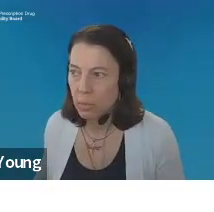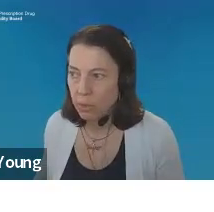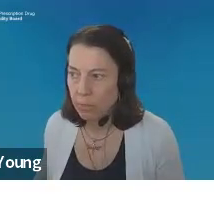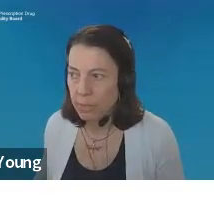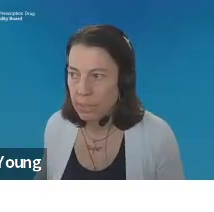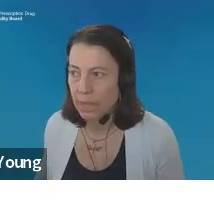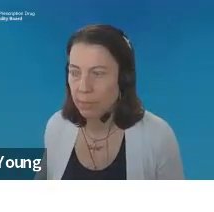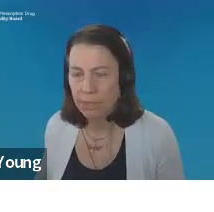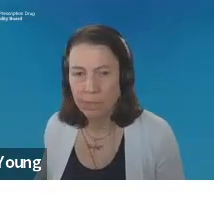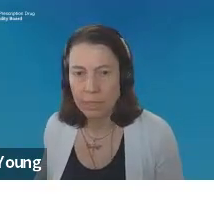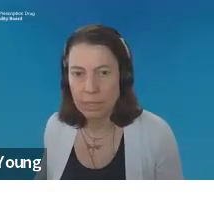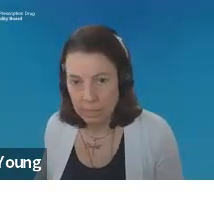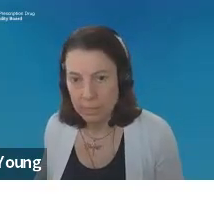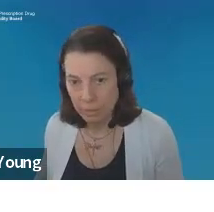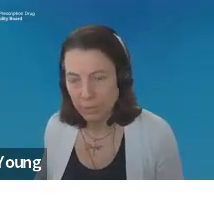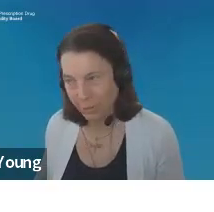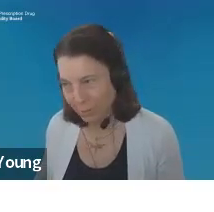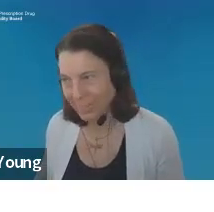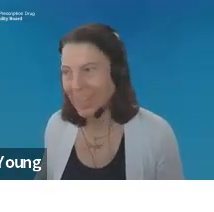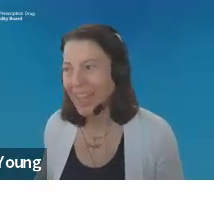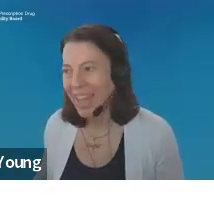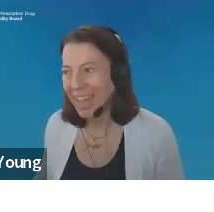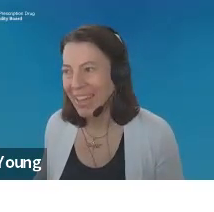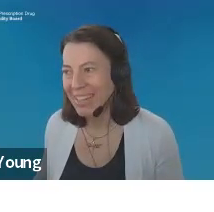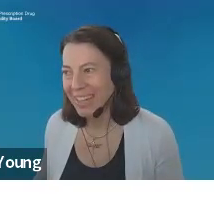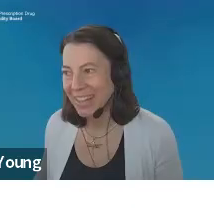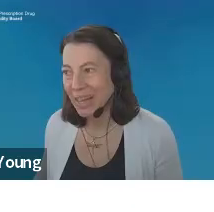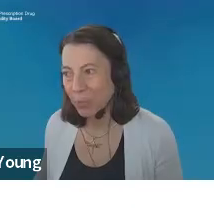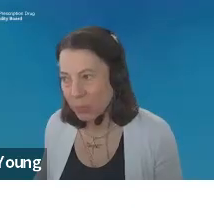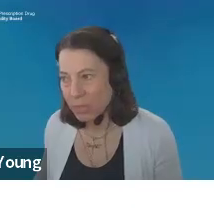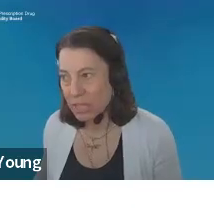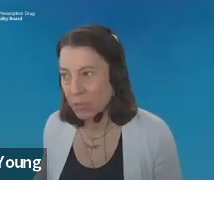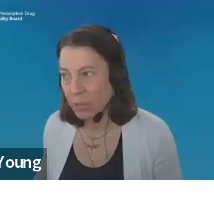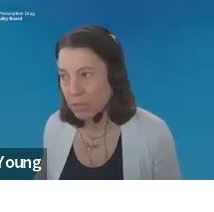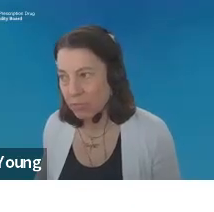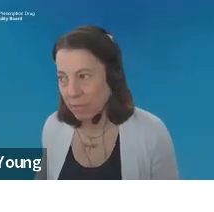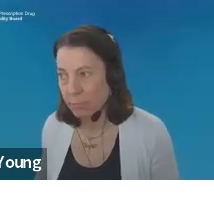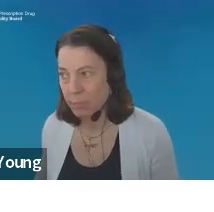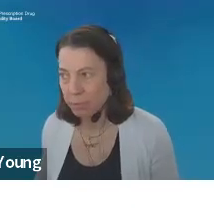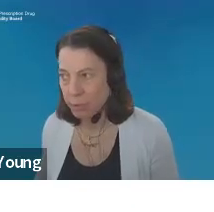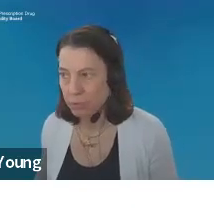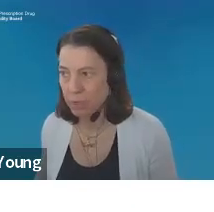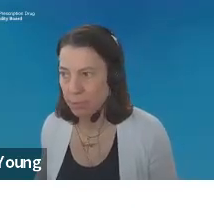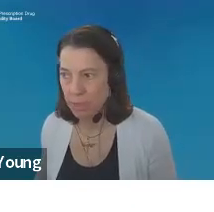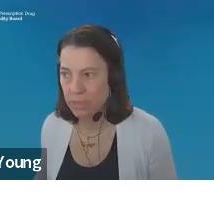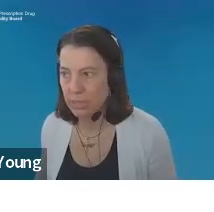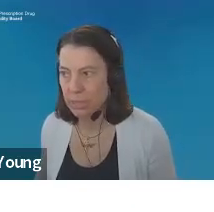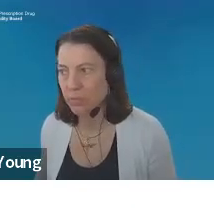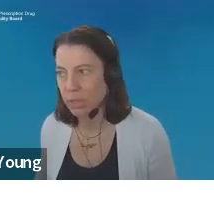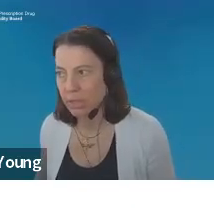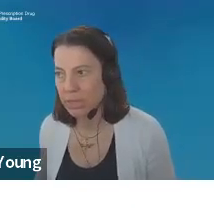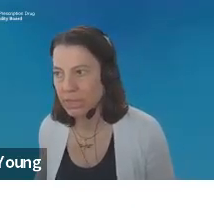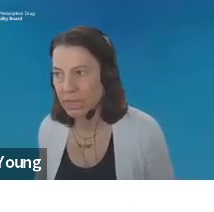the Oregon PDAB is still new and uh continuing to develop and improve our processes for collecting